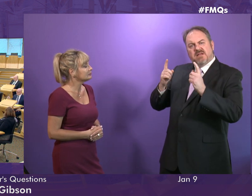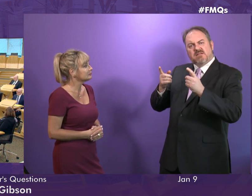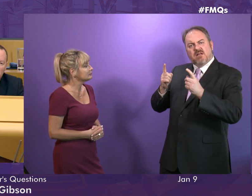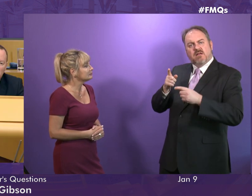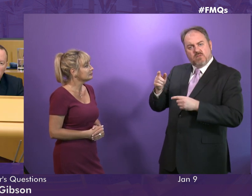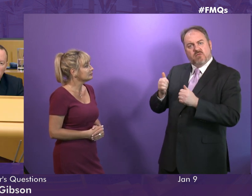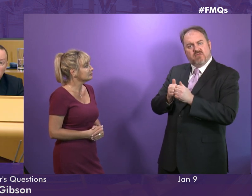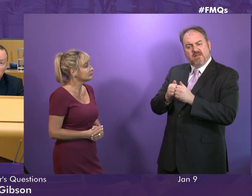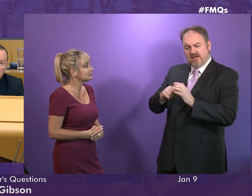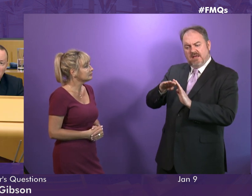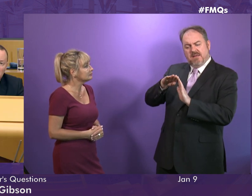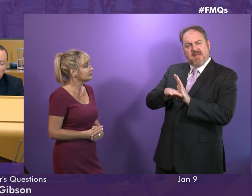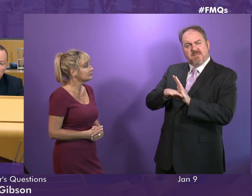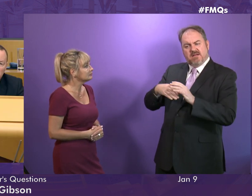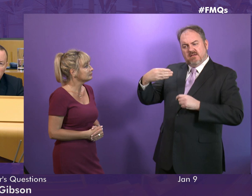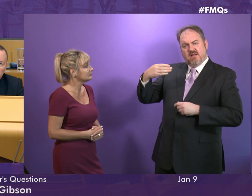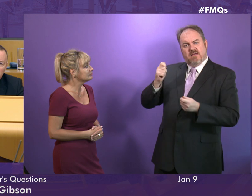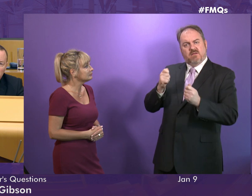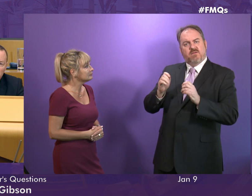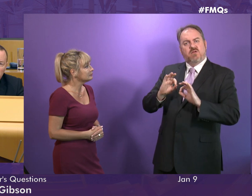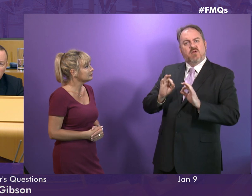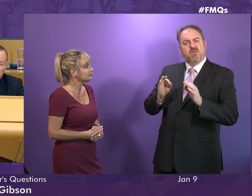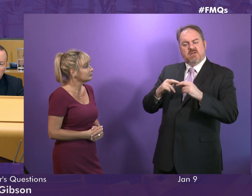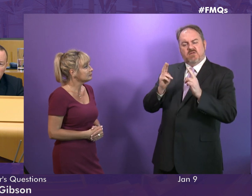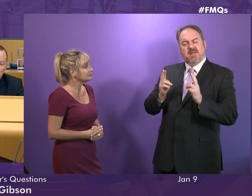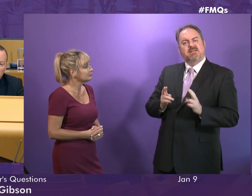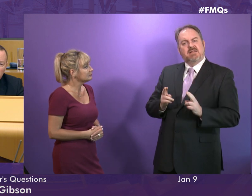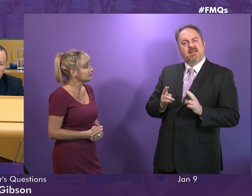amendment 9 to the Non-Domestic Rates (Scotland) Bill, which was agreed to at stage 2 by Green,